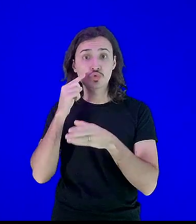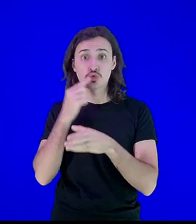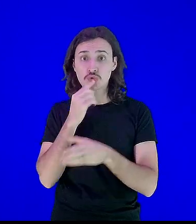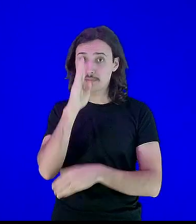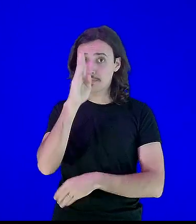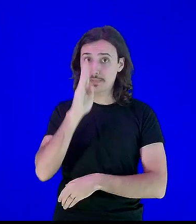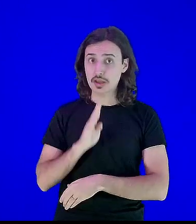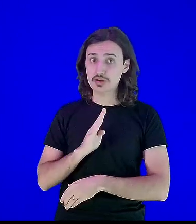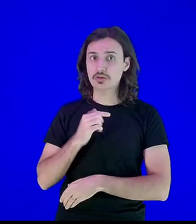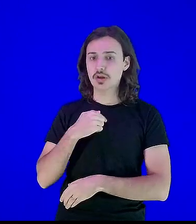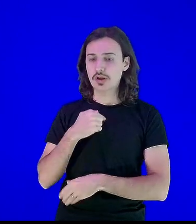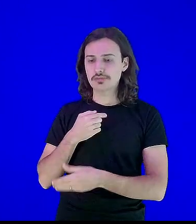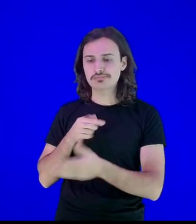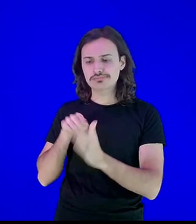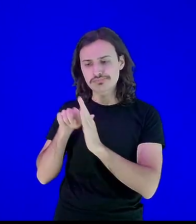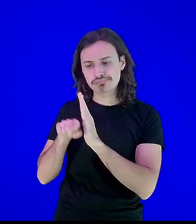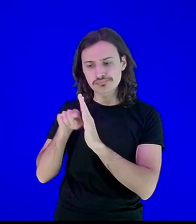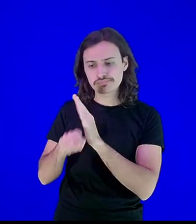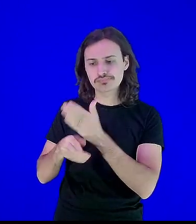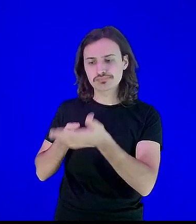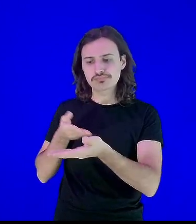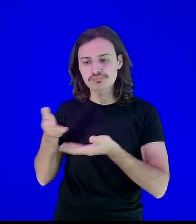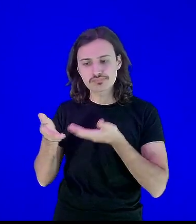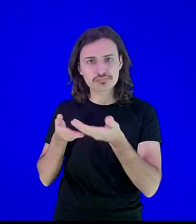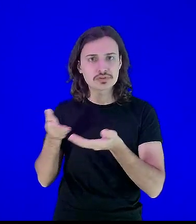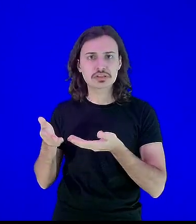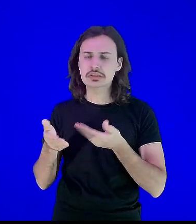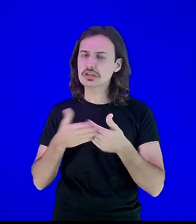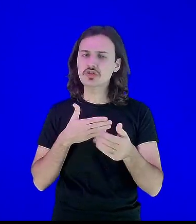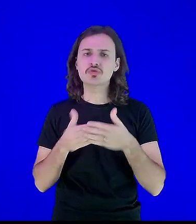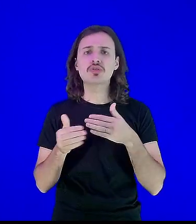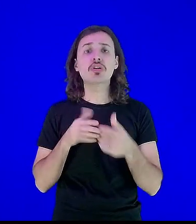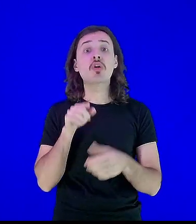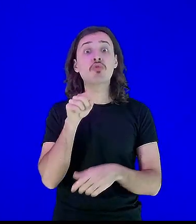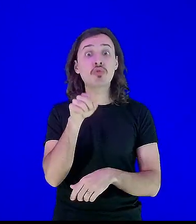if anyone outside of Brazil wants to give me some feedback: feel free to do so.